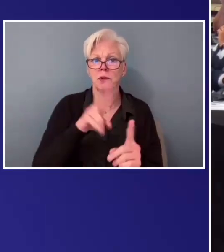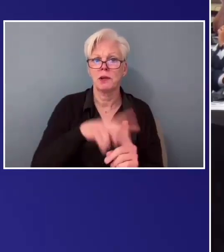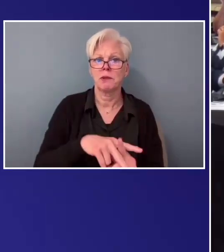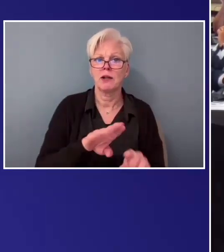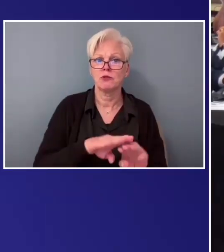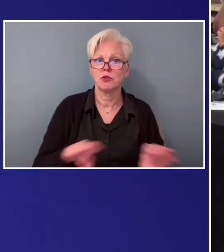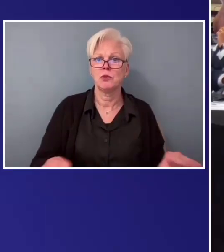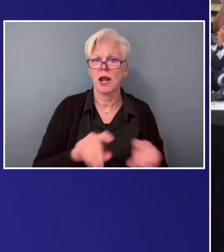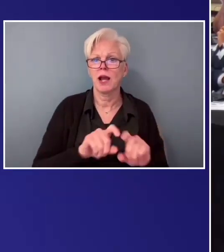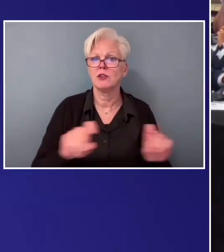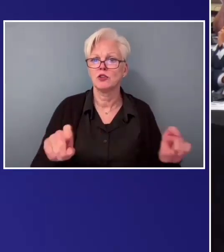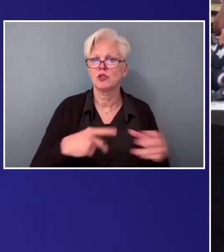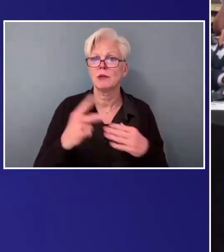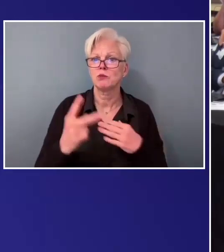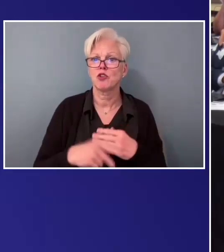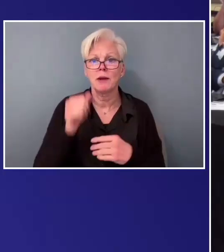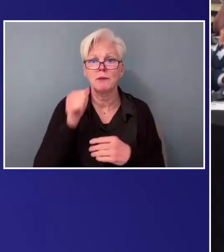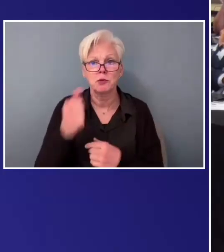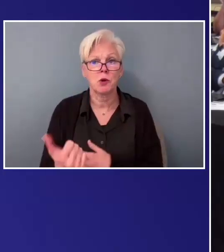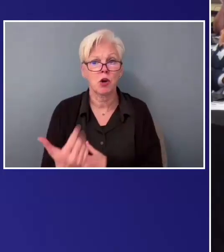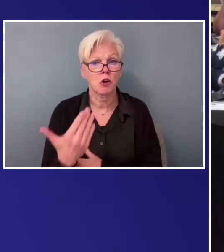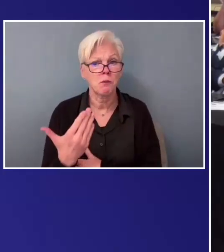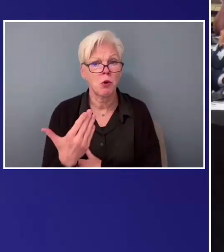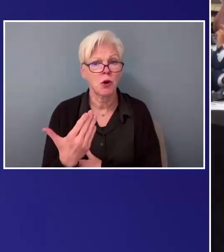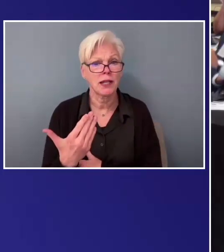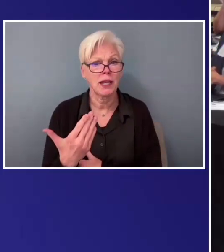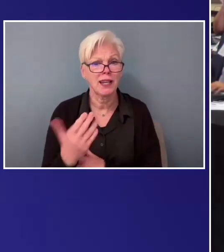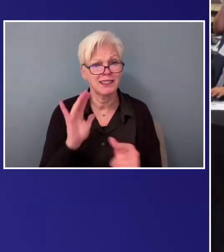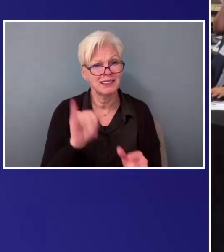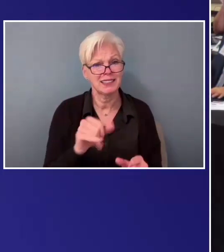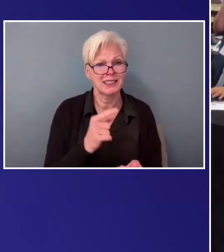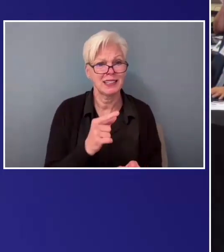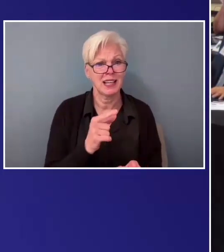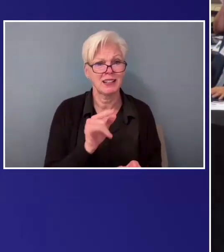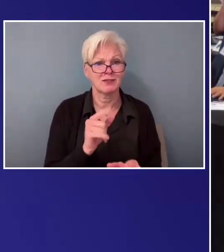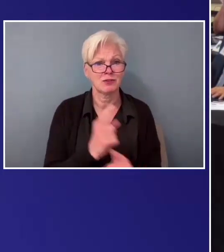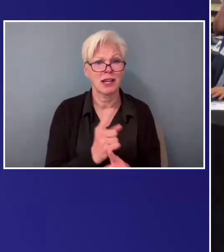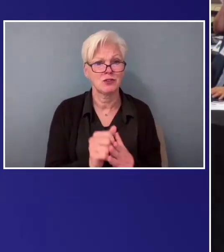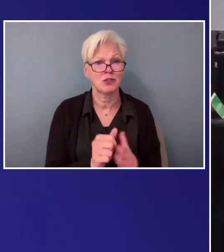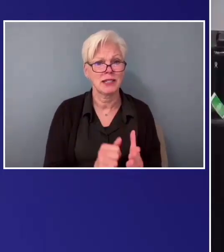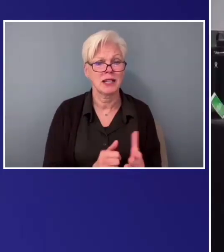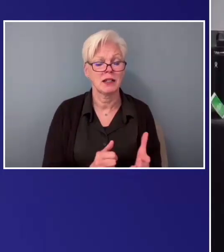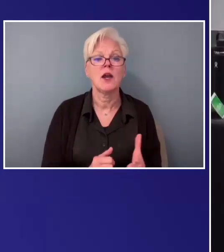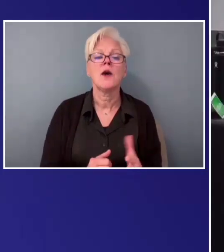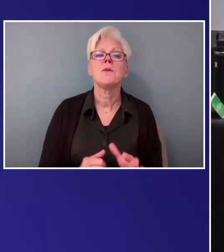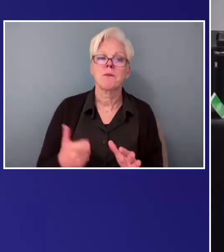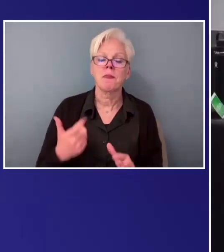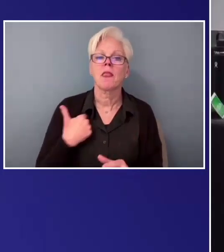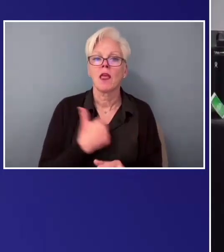programs tomorrow morning. Is that, is that the agenda? So we're going to, we're going to have two